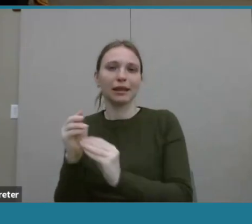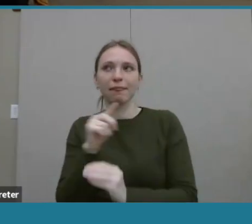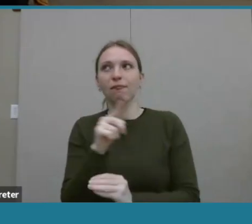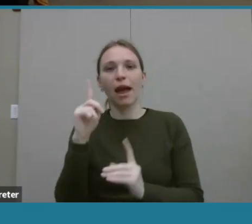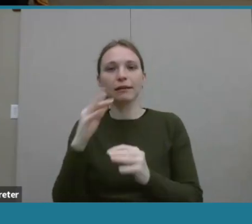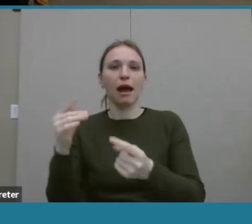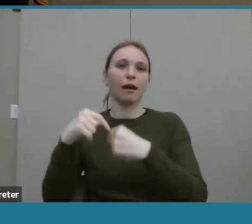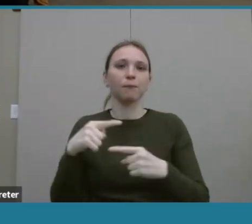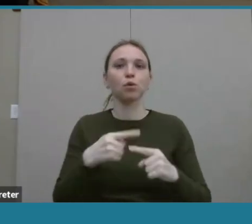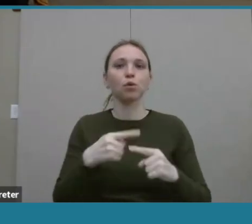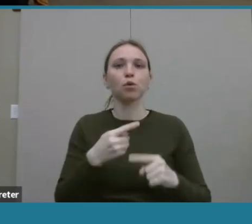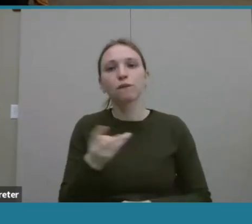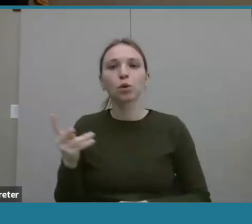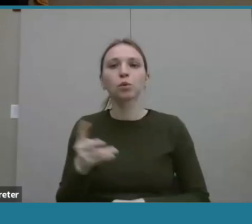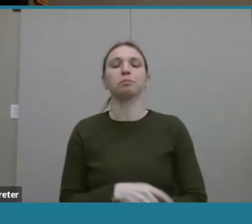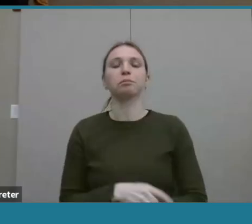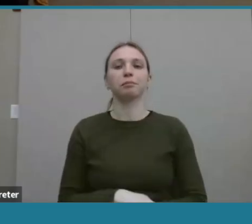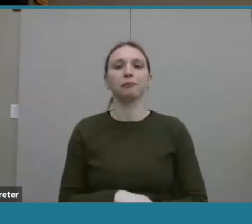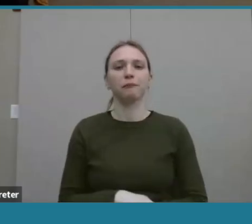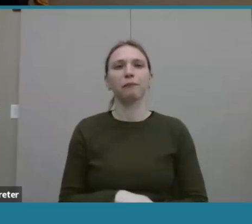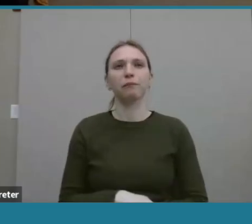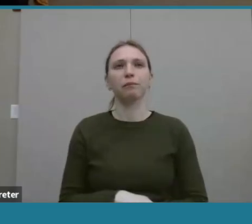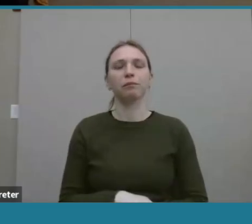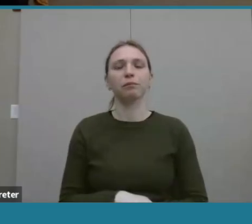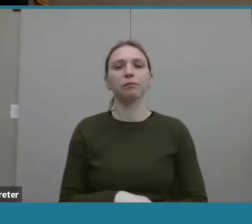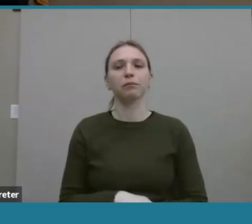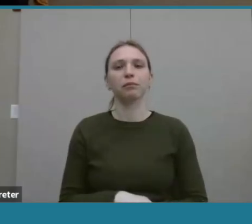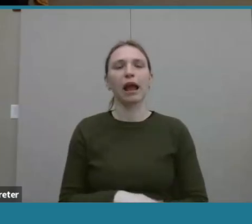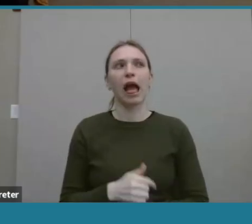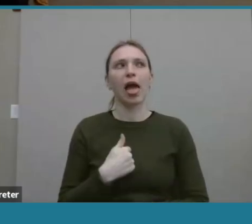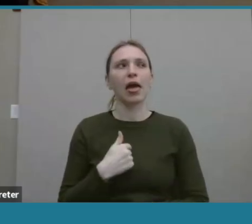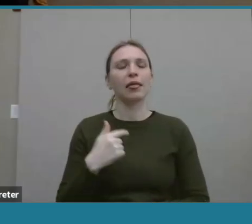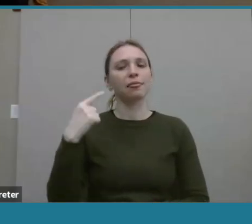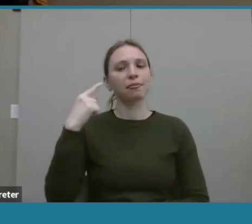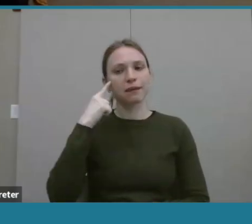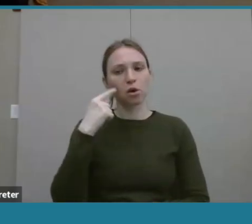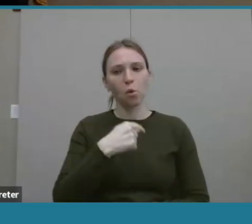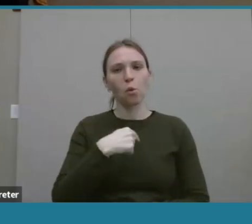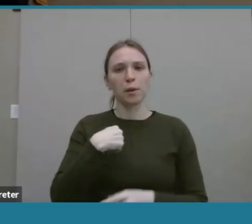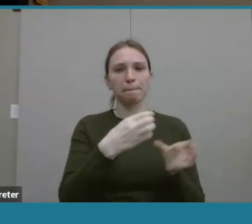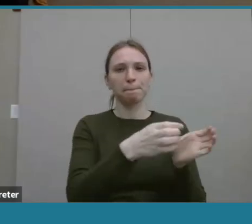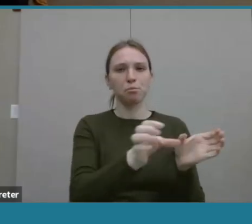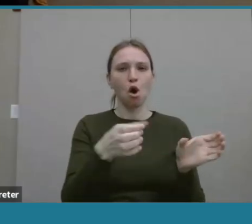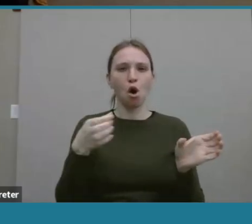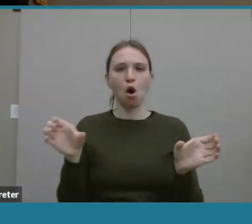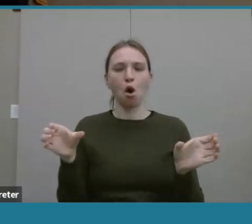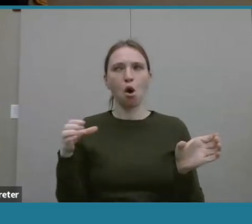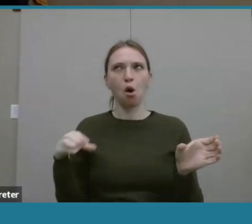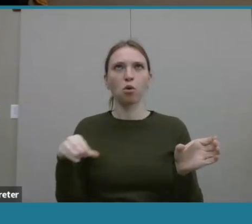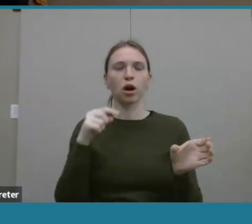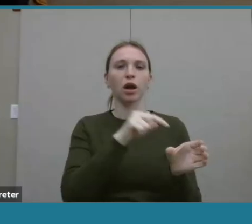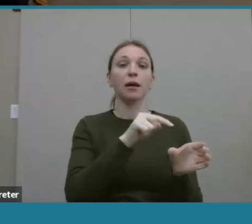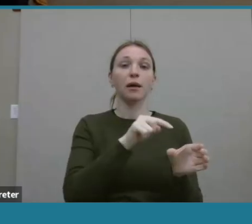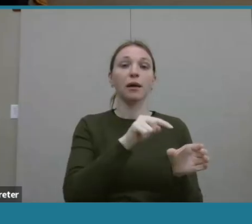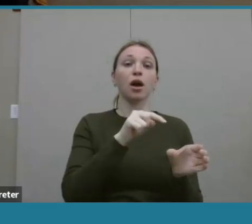And we, I think, so we broke it into people who identify as neurodivergent,